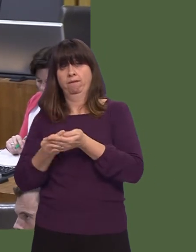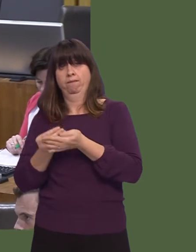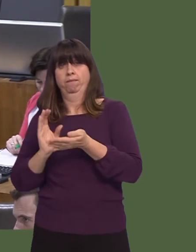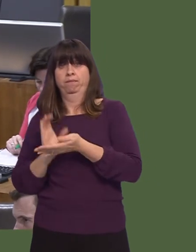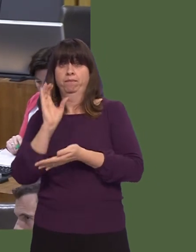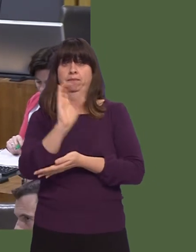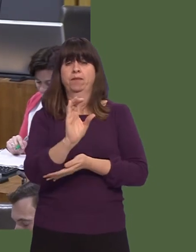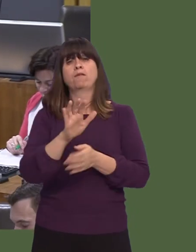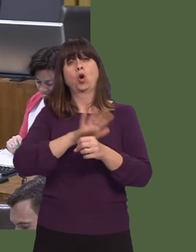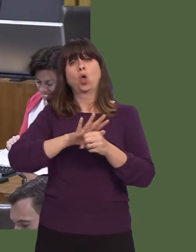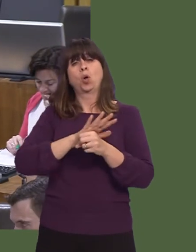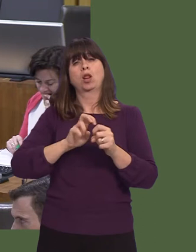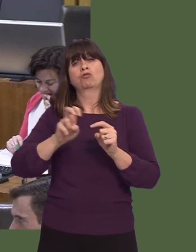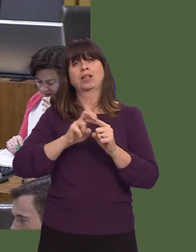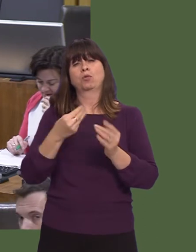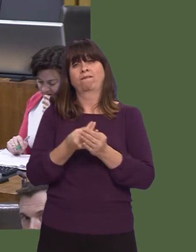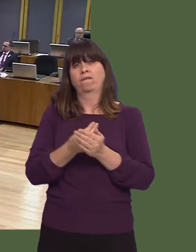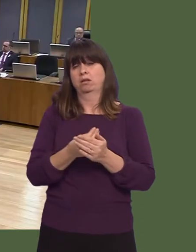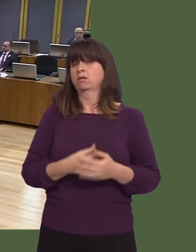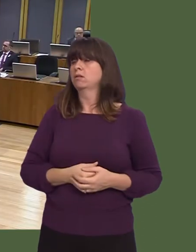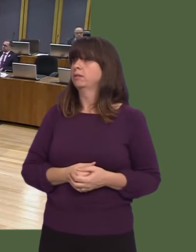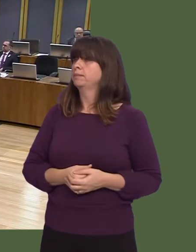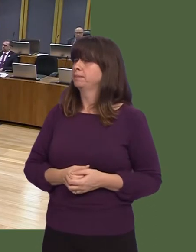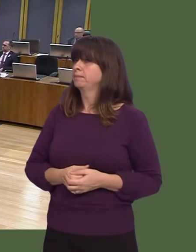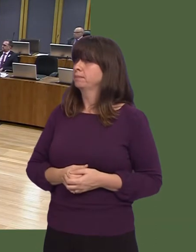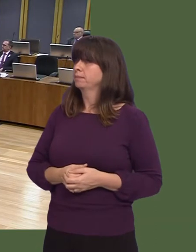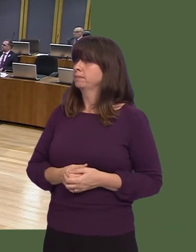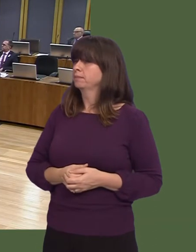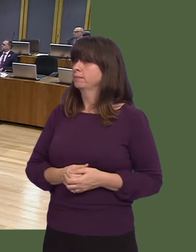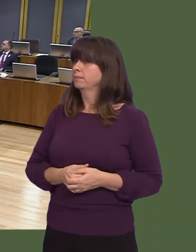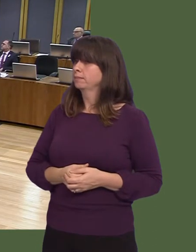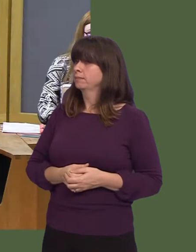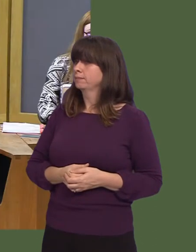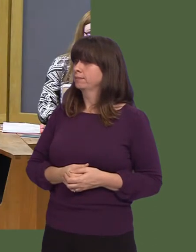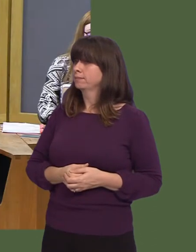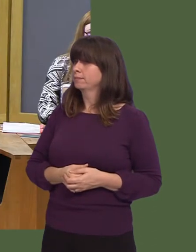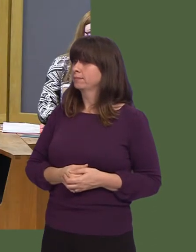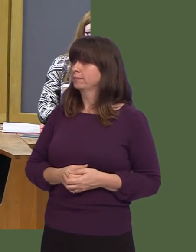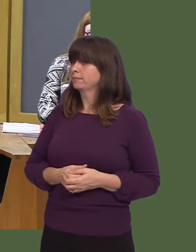fund for the coming financial year. Jenny Rathbone AM: I'm delighted to hear that